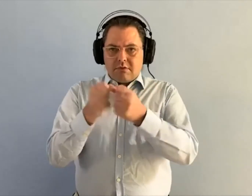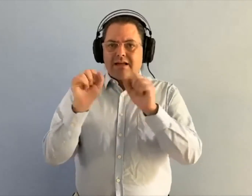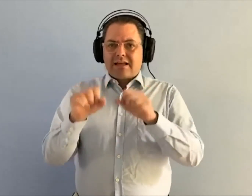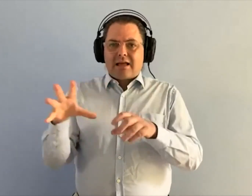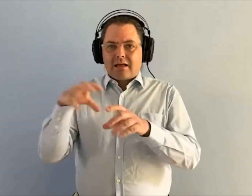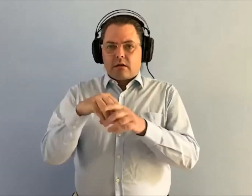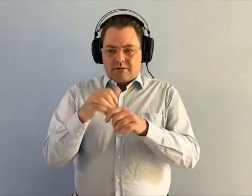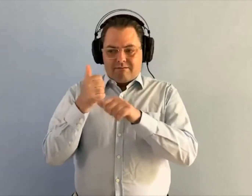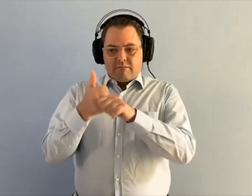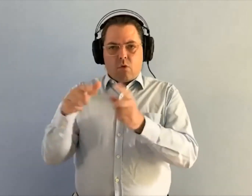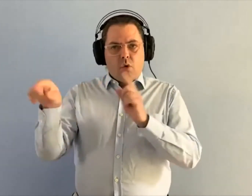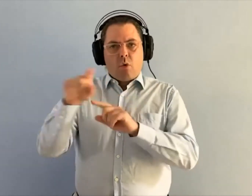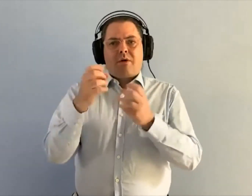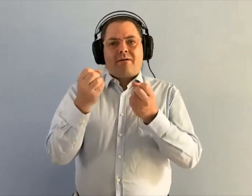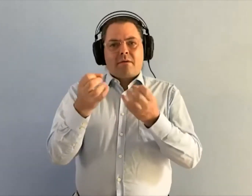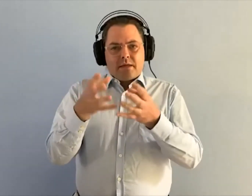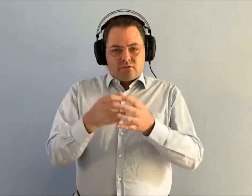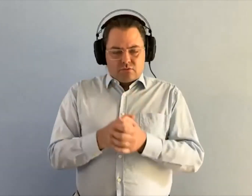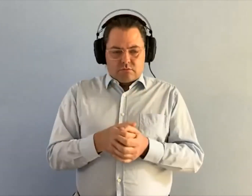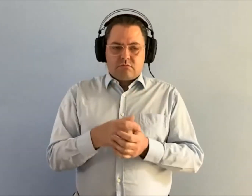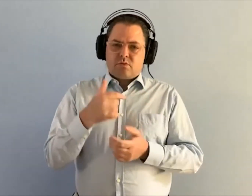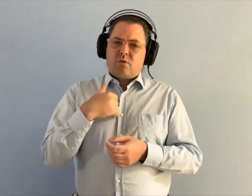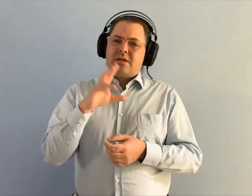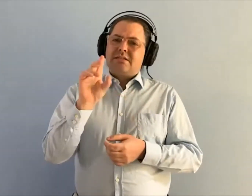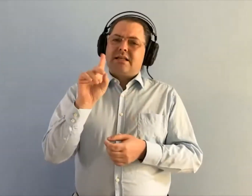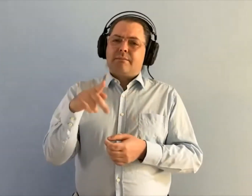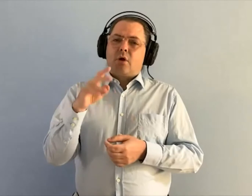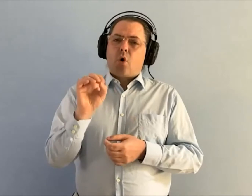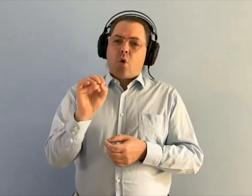measures and other available information is accessible to persons